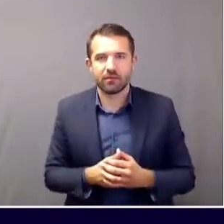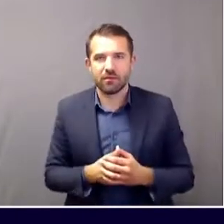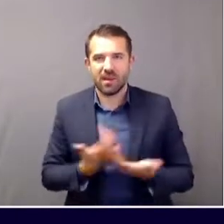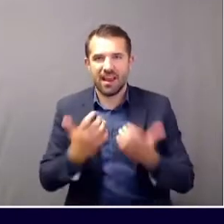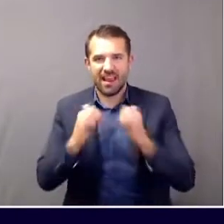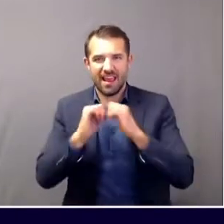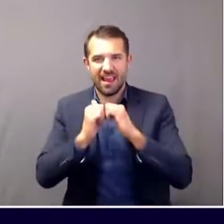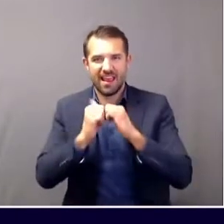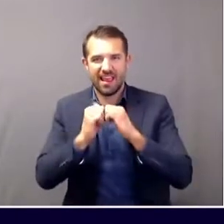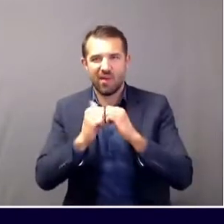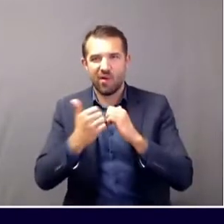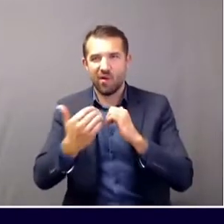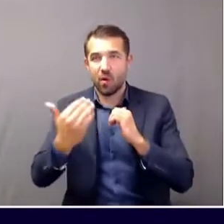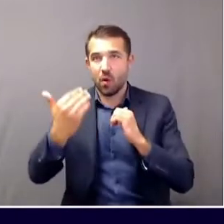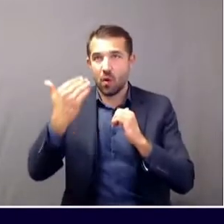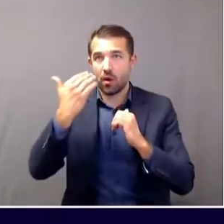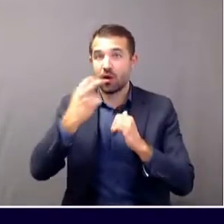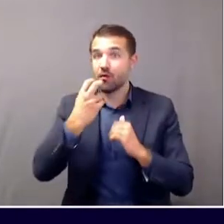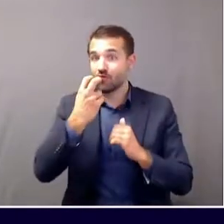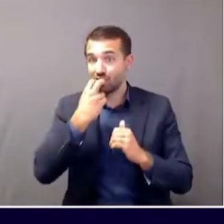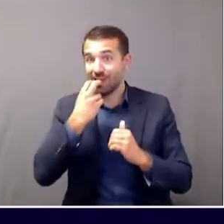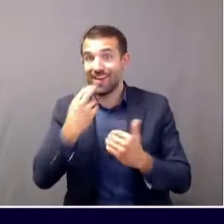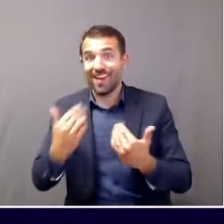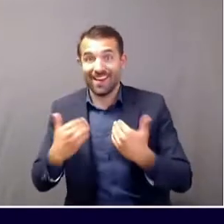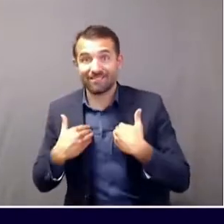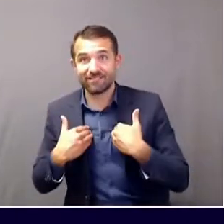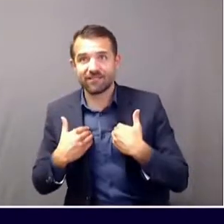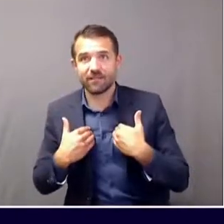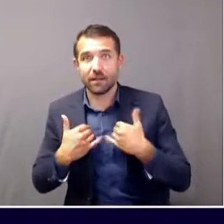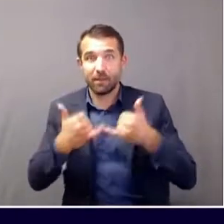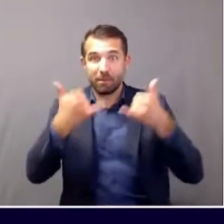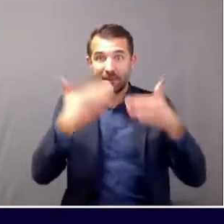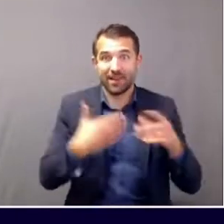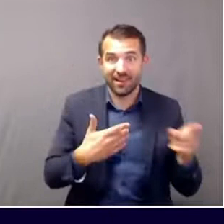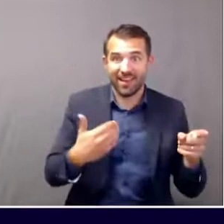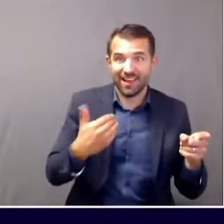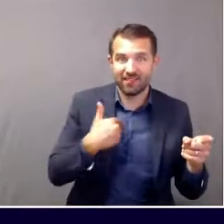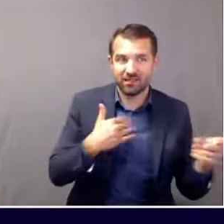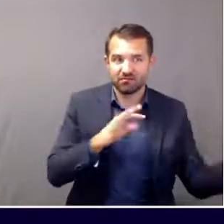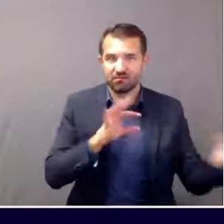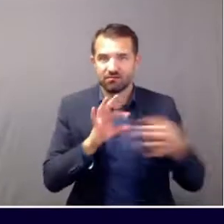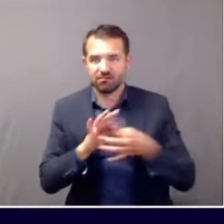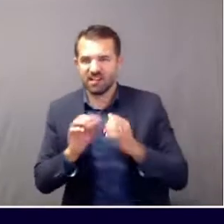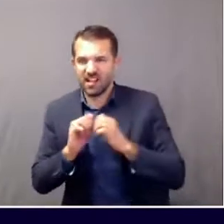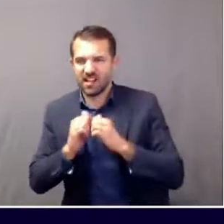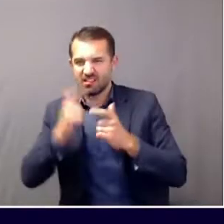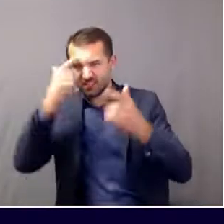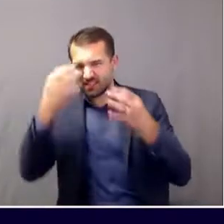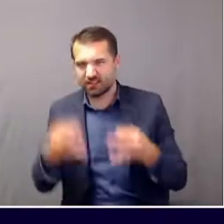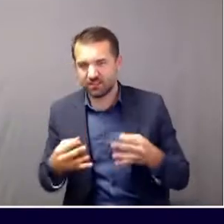this suppose a covert case it